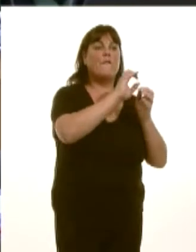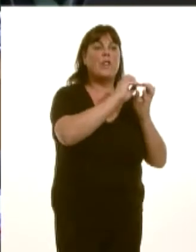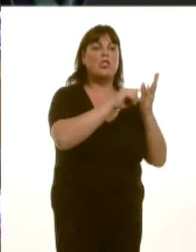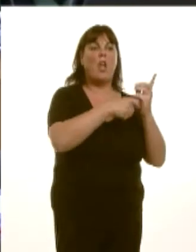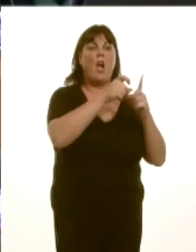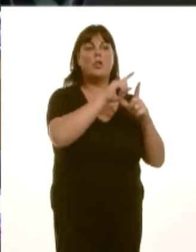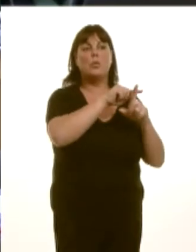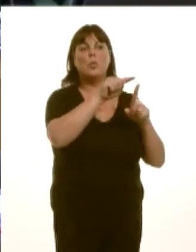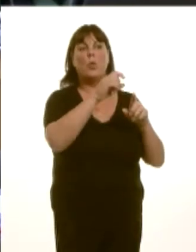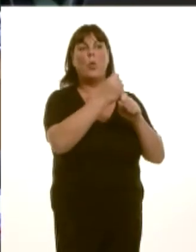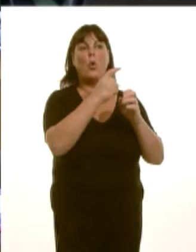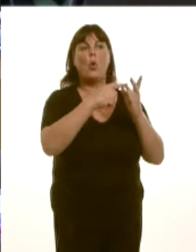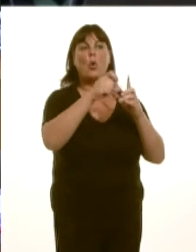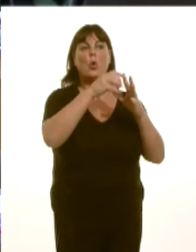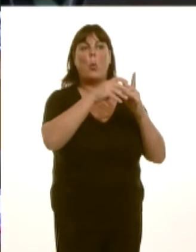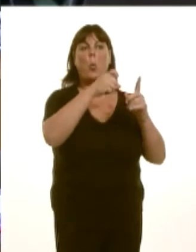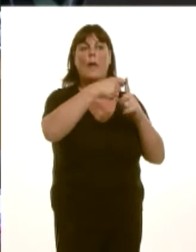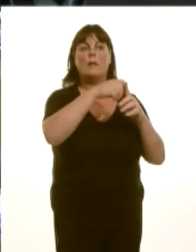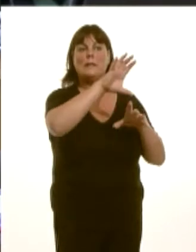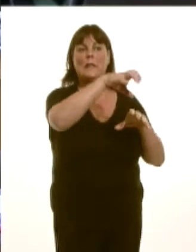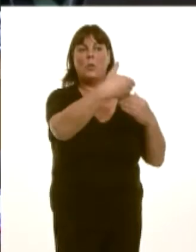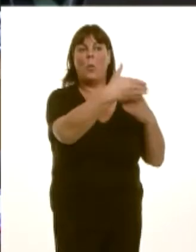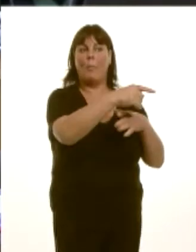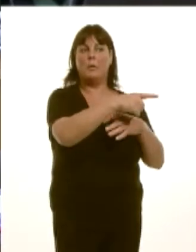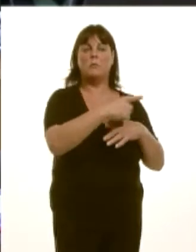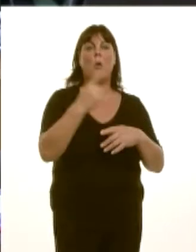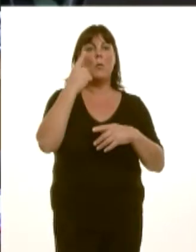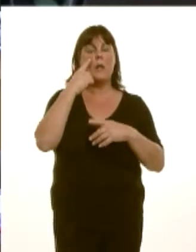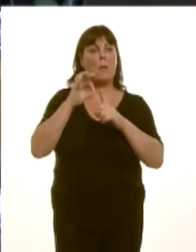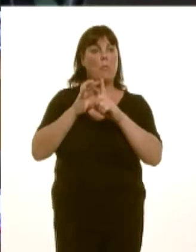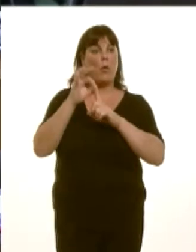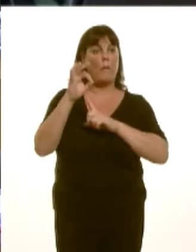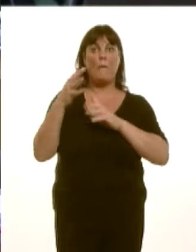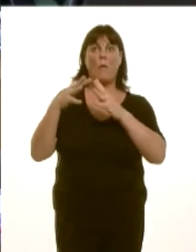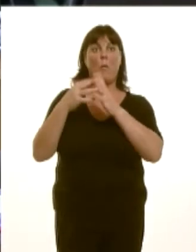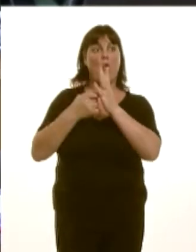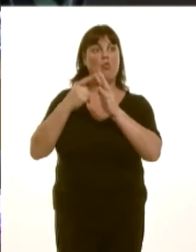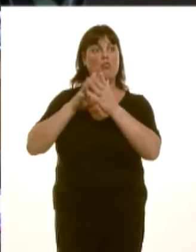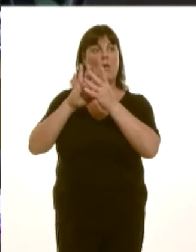We are seeing, of course, improvements in the line between Wrexham and Saltney junction